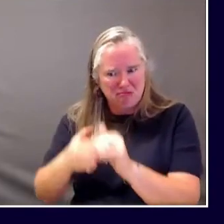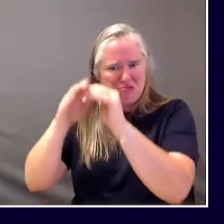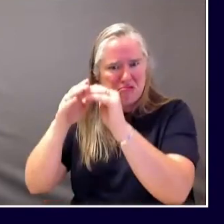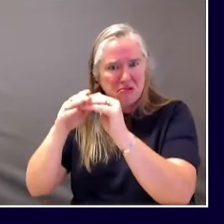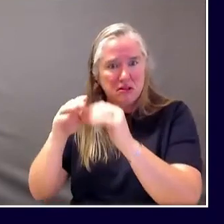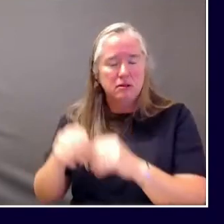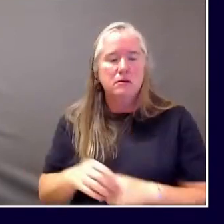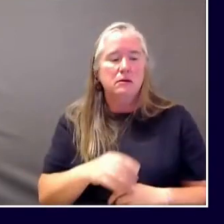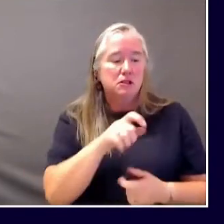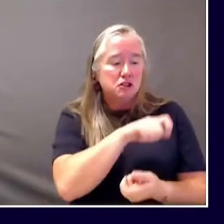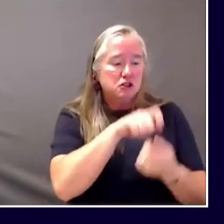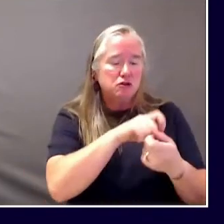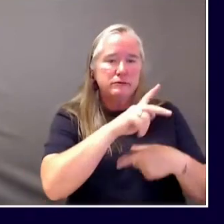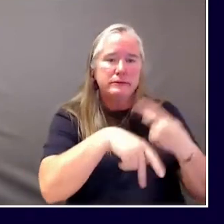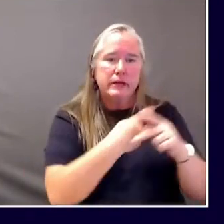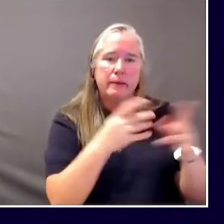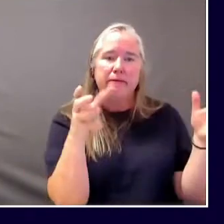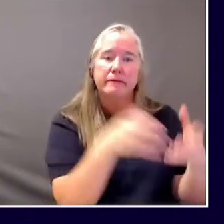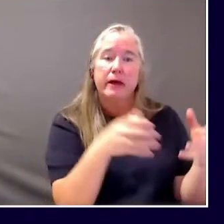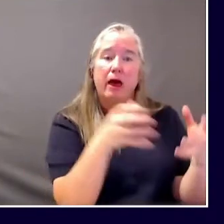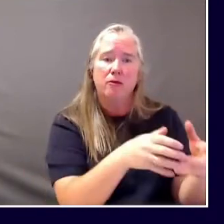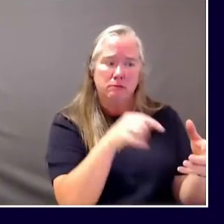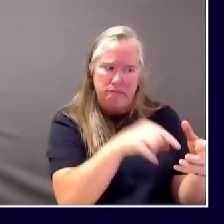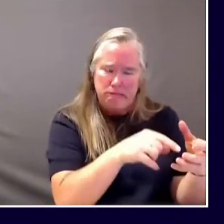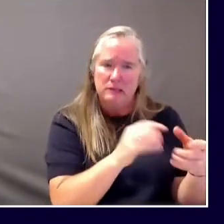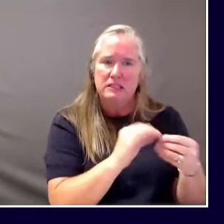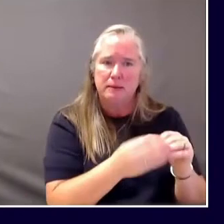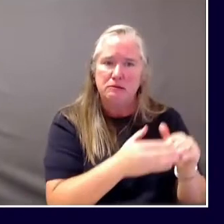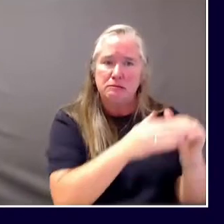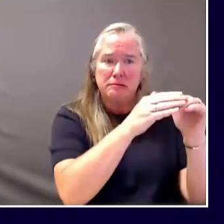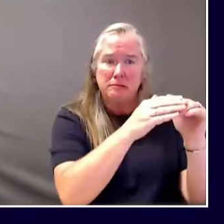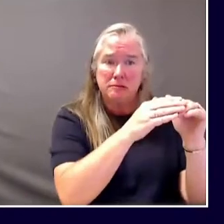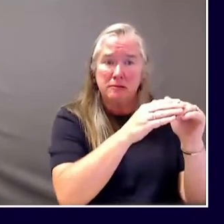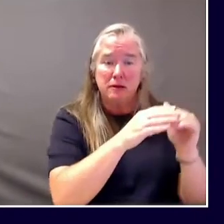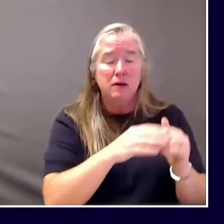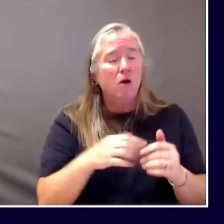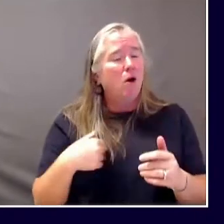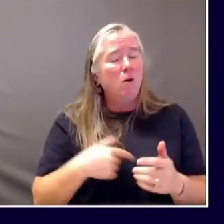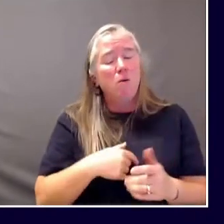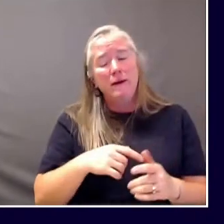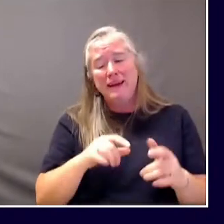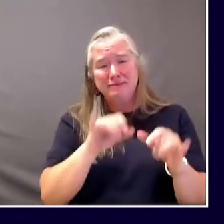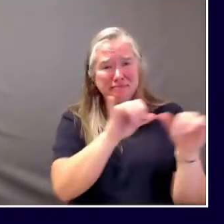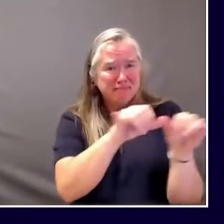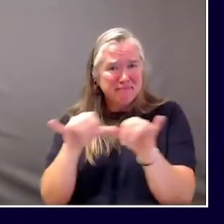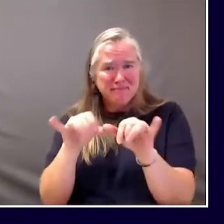of things we were looking at